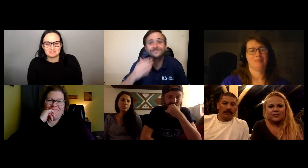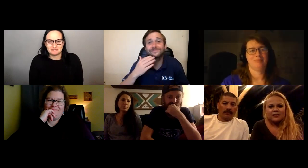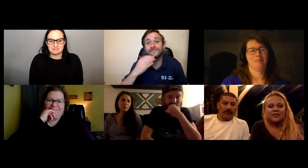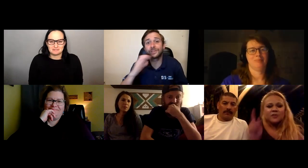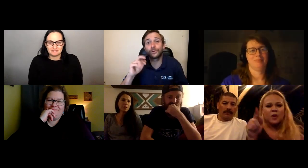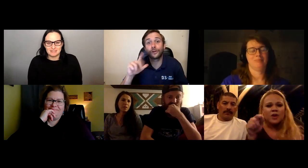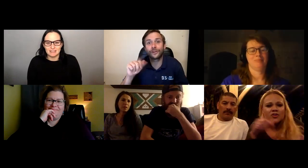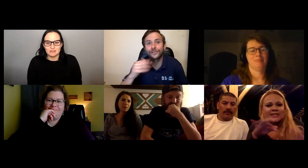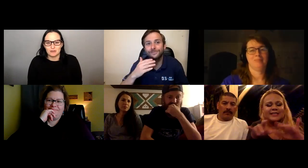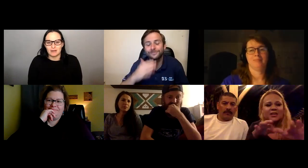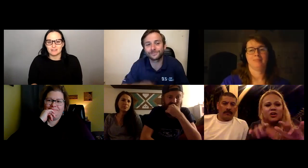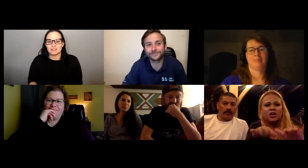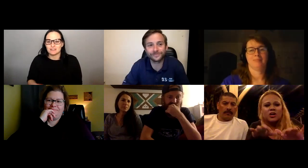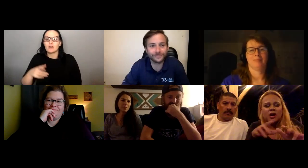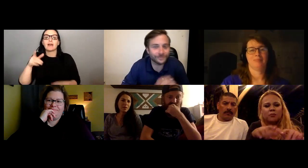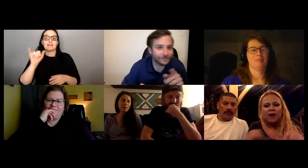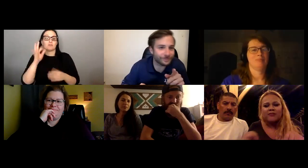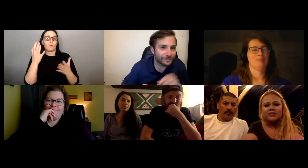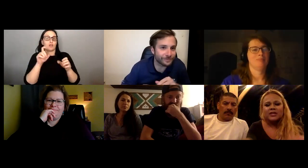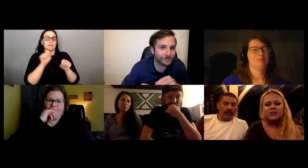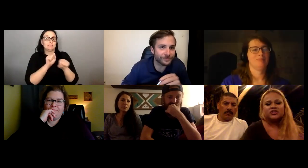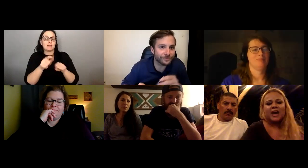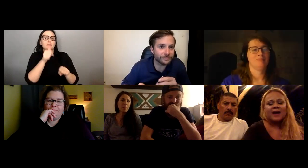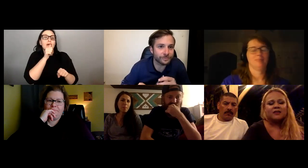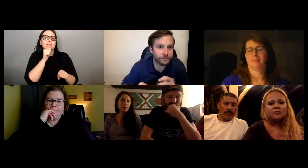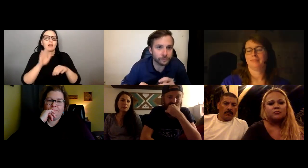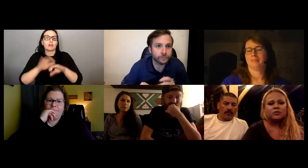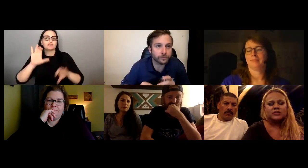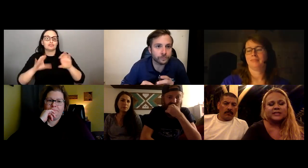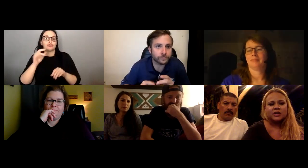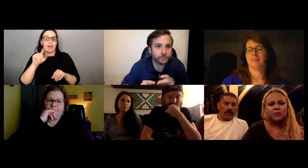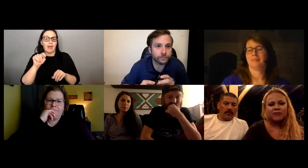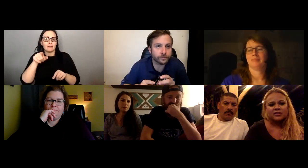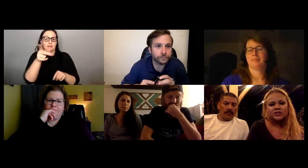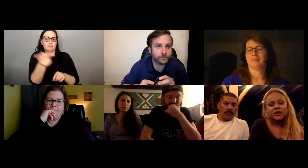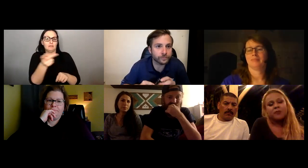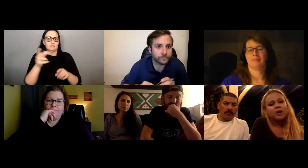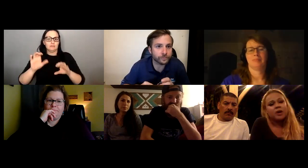if you want you can send her privately on the chat